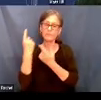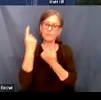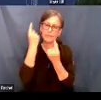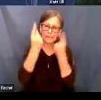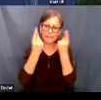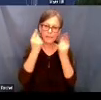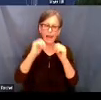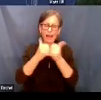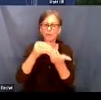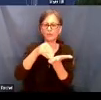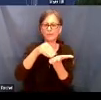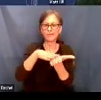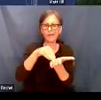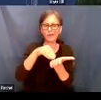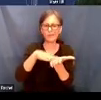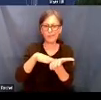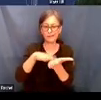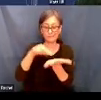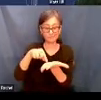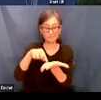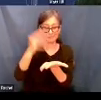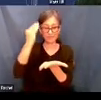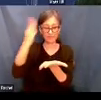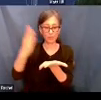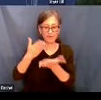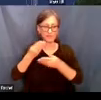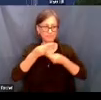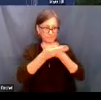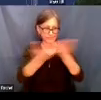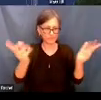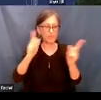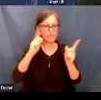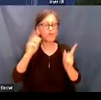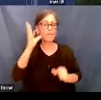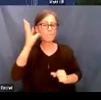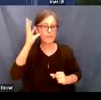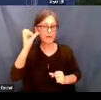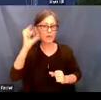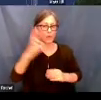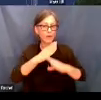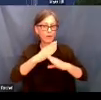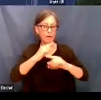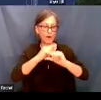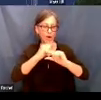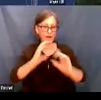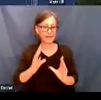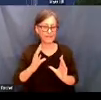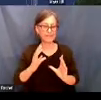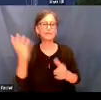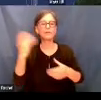document and share this information with the parents or guardians within the IEP process.